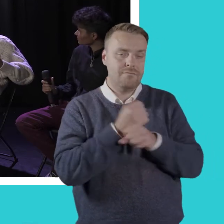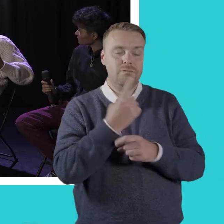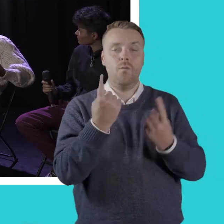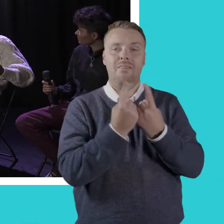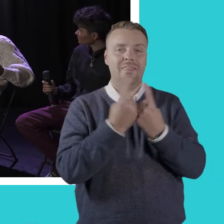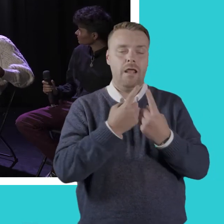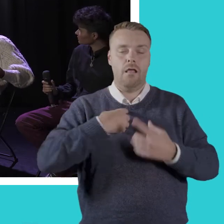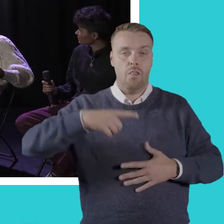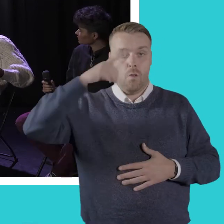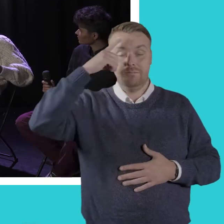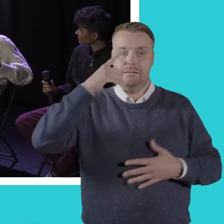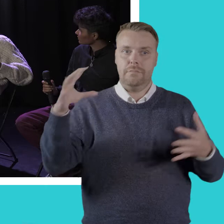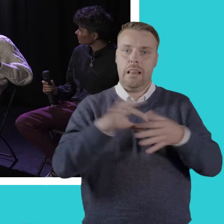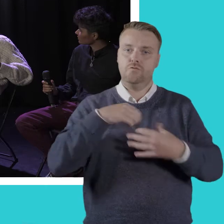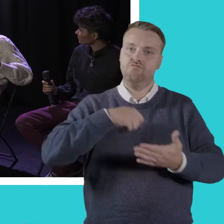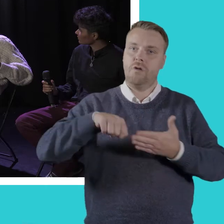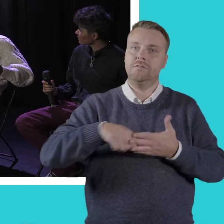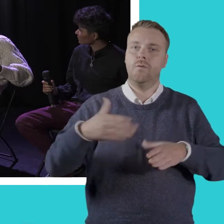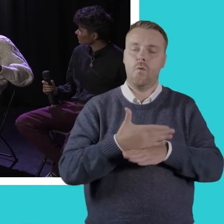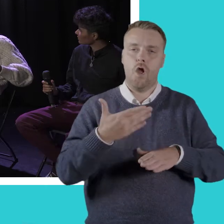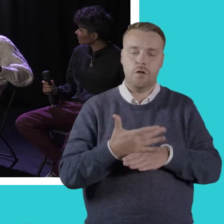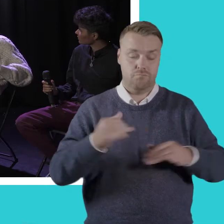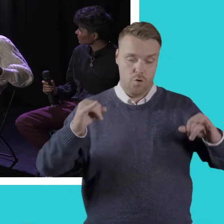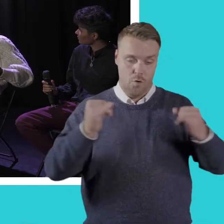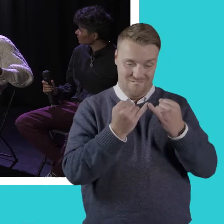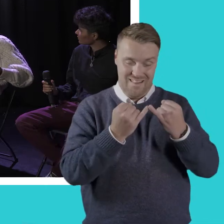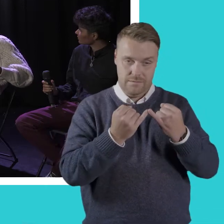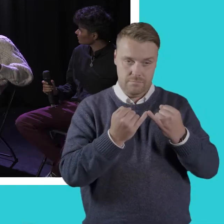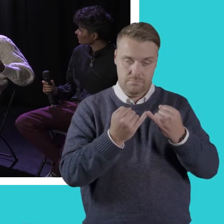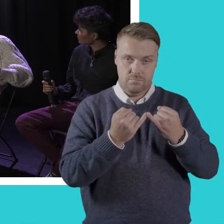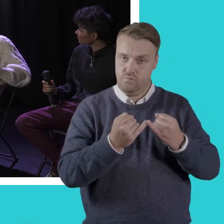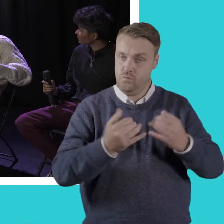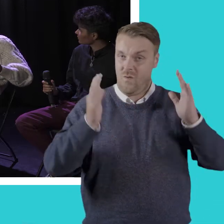kind of writing work is that conflict doesn't necessarily have to be a bad thing in the sense